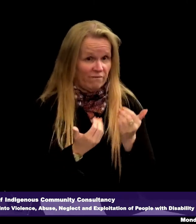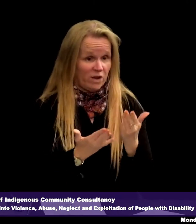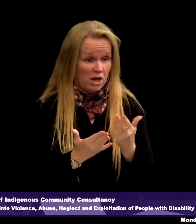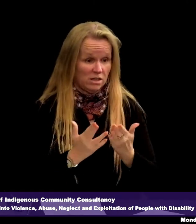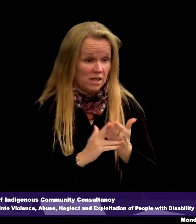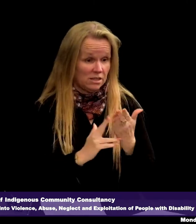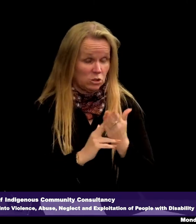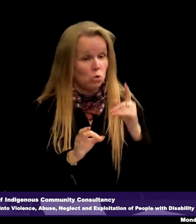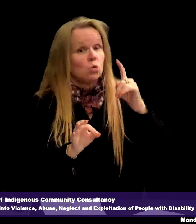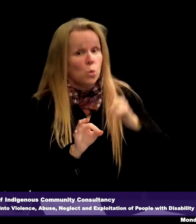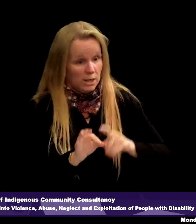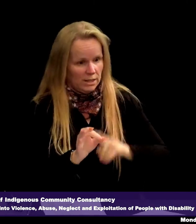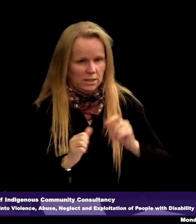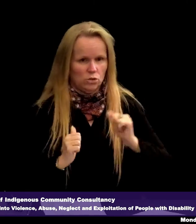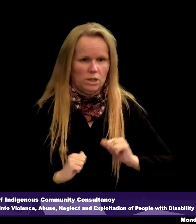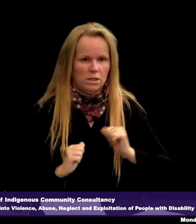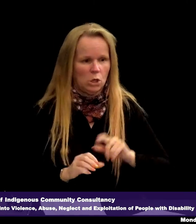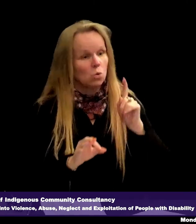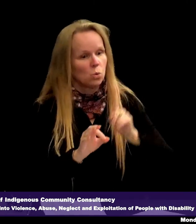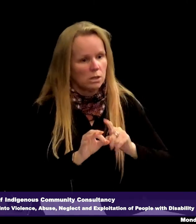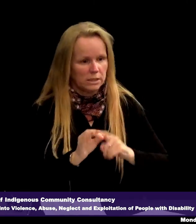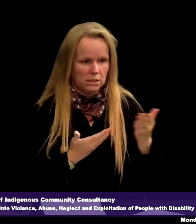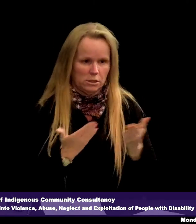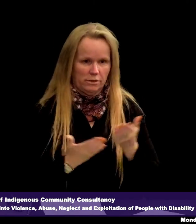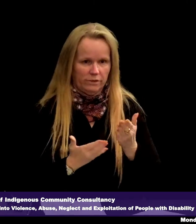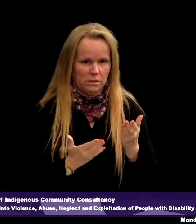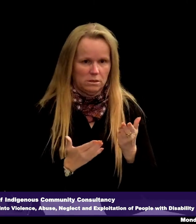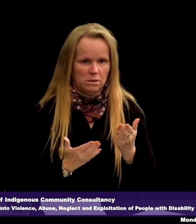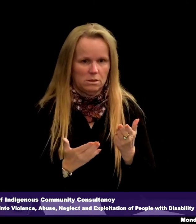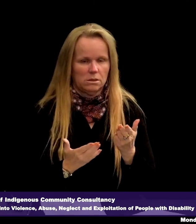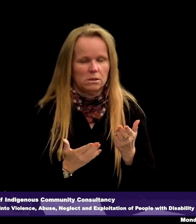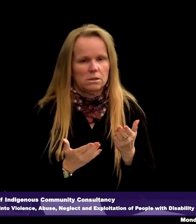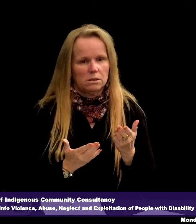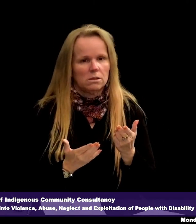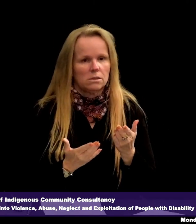the system isn't providing access to quality training and quality services for these